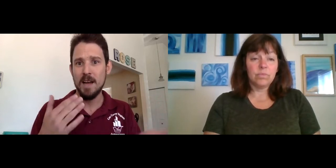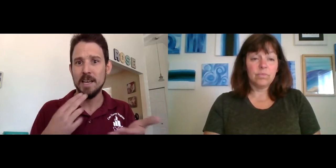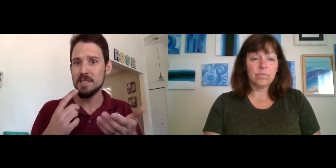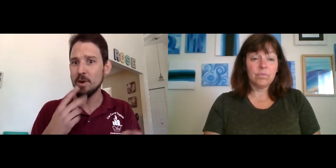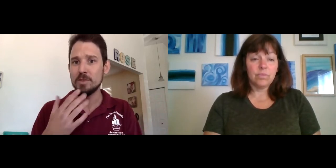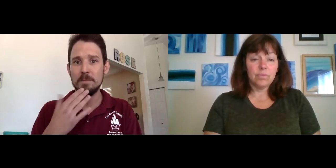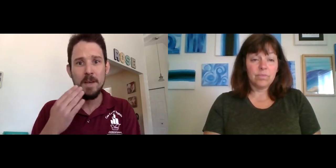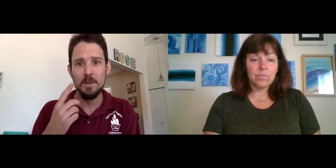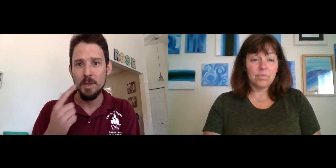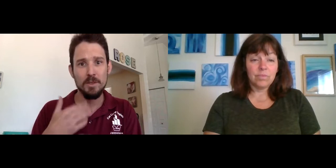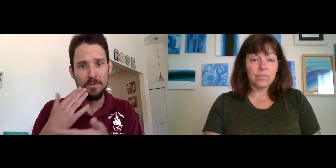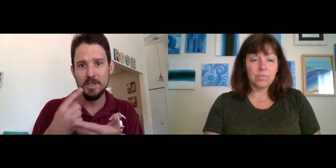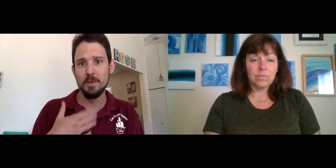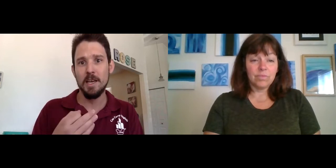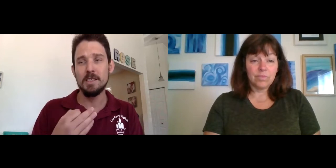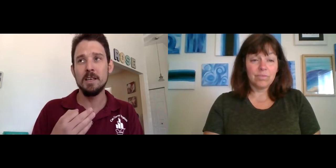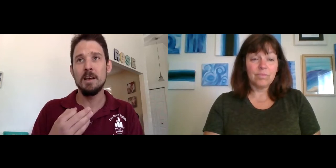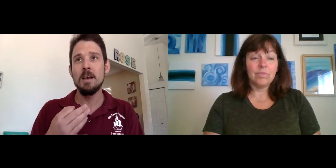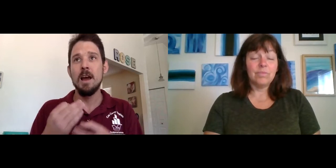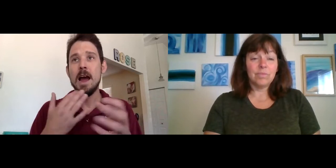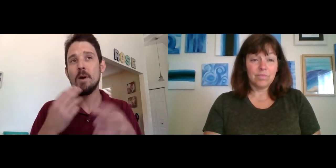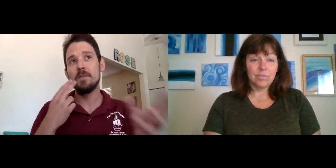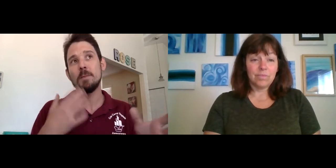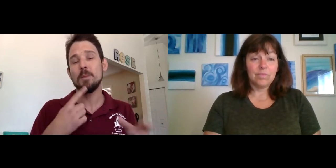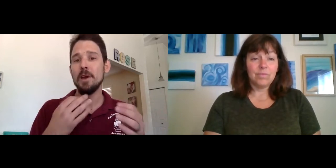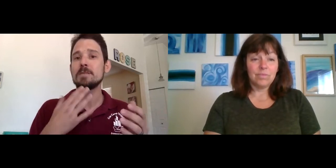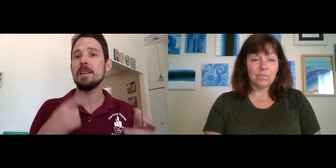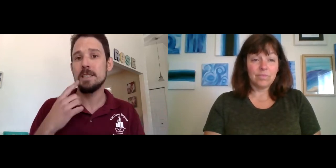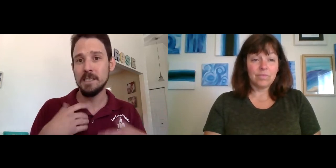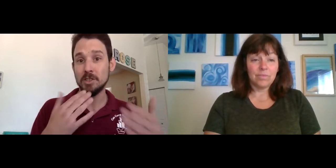I'm not exposed to many people in the first place however my parents made a decision to